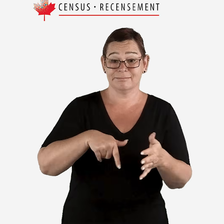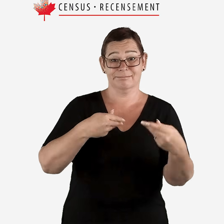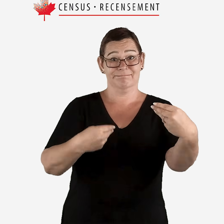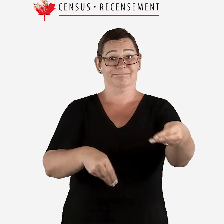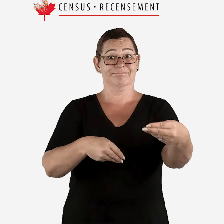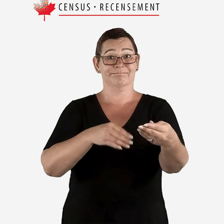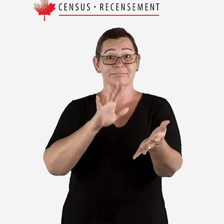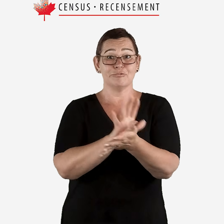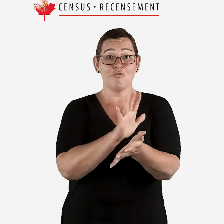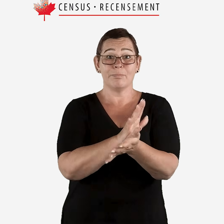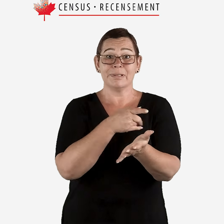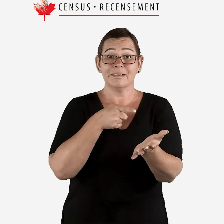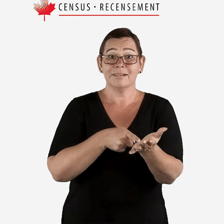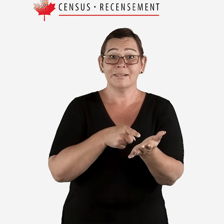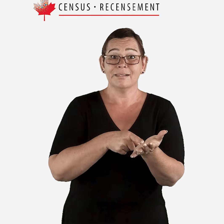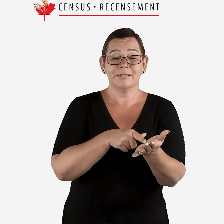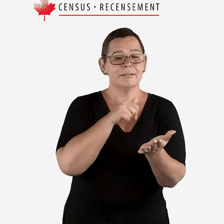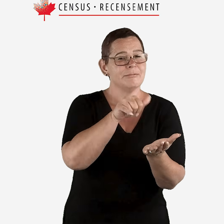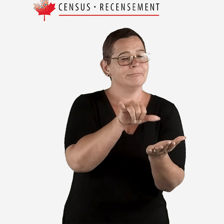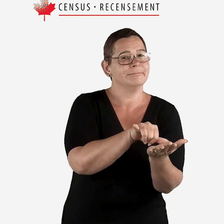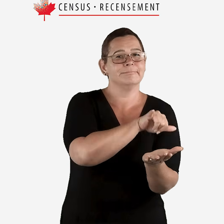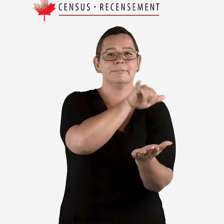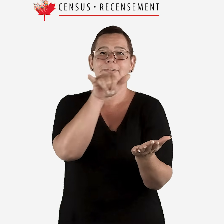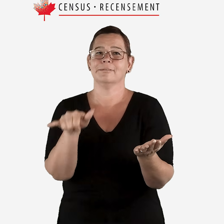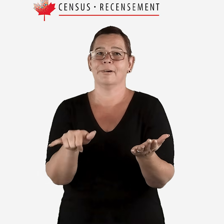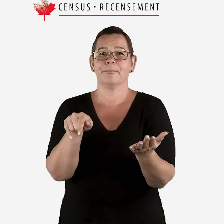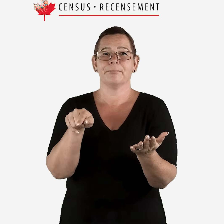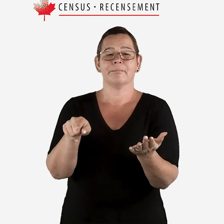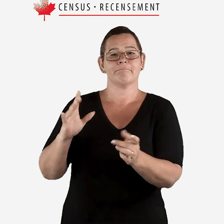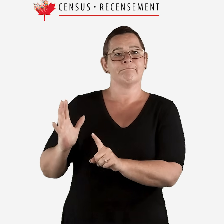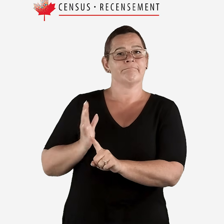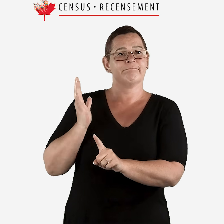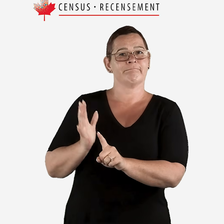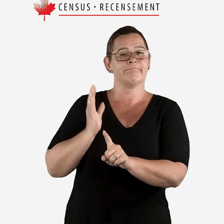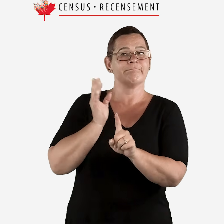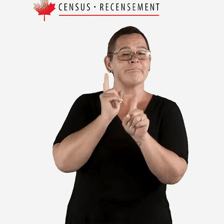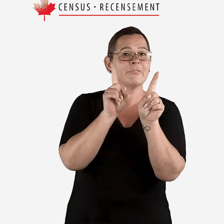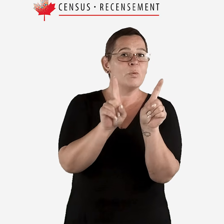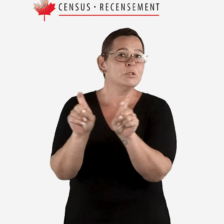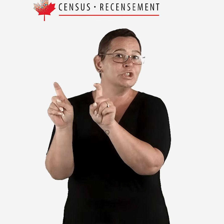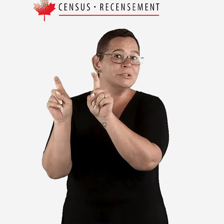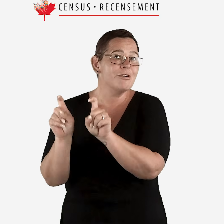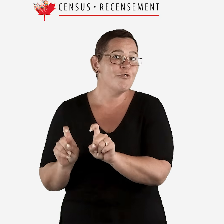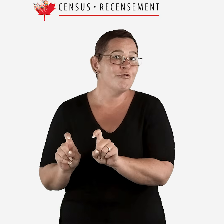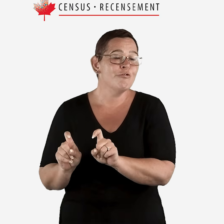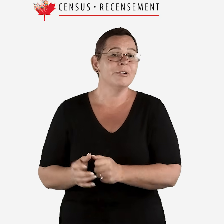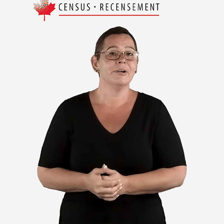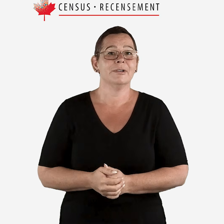this document will not match those appearing on the official questionnaire.